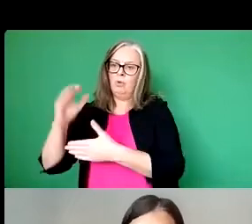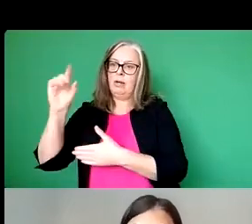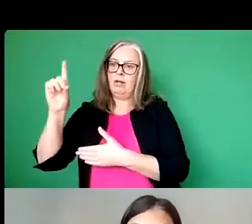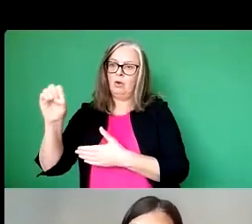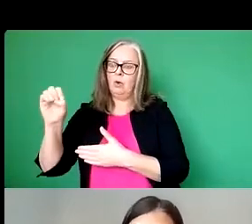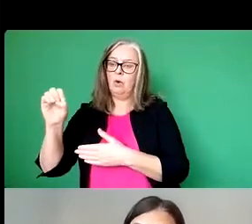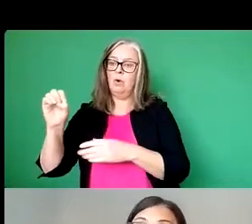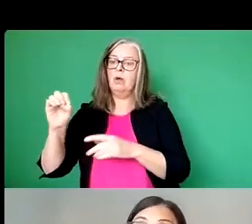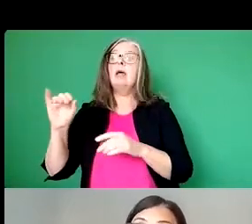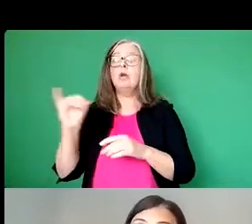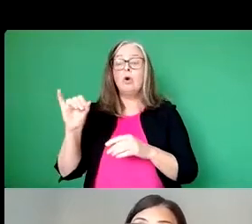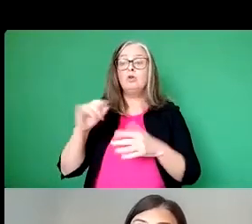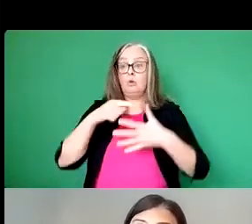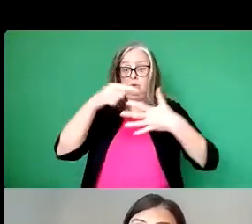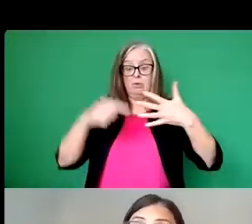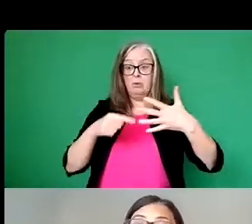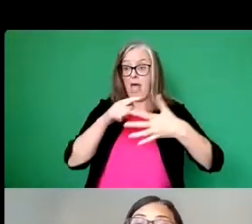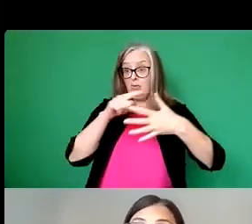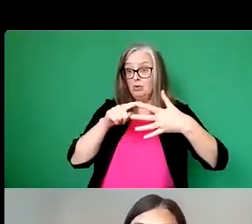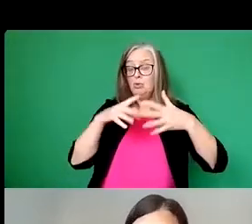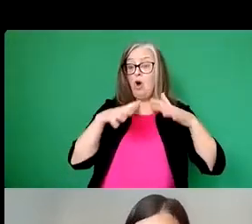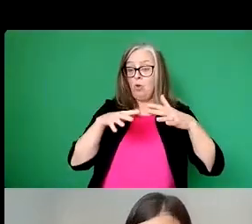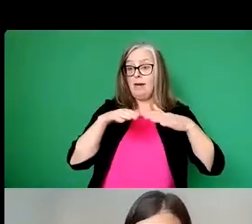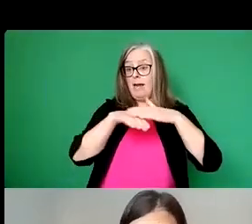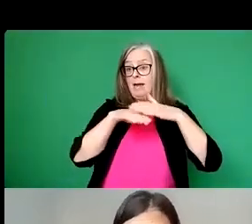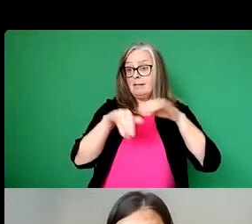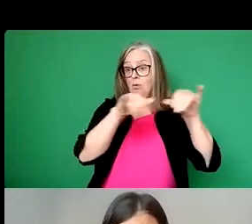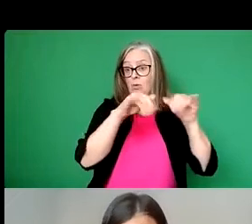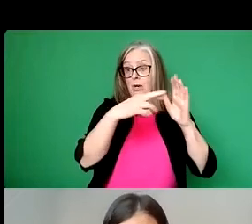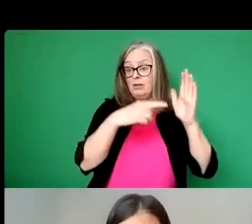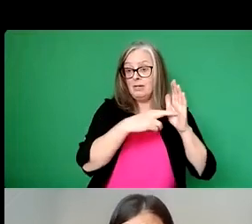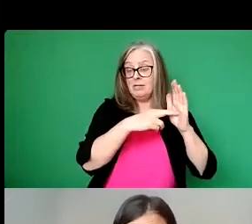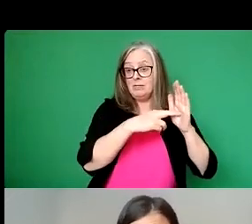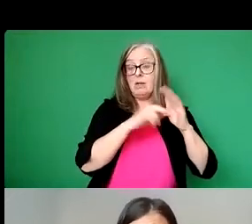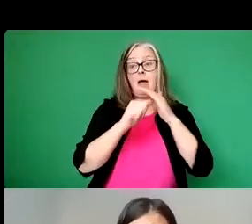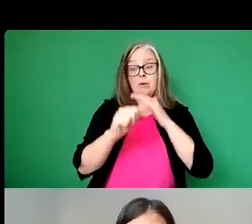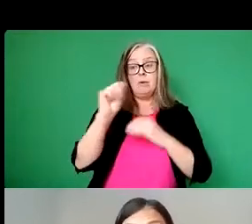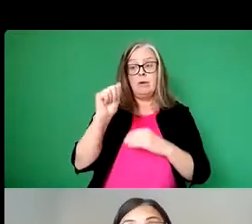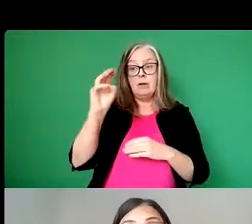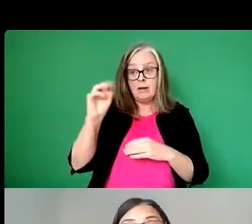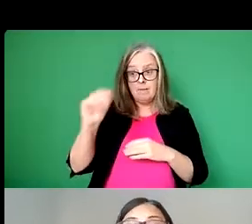regulations that are currently enforced under the accessibility for manitobans act they adopt